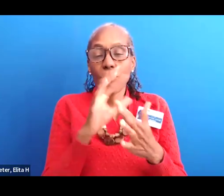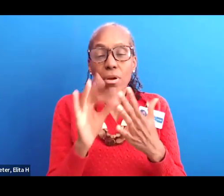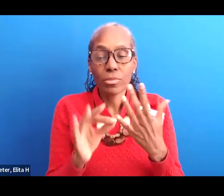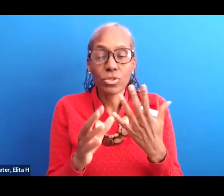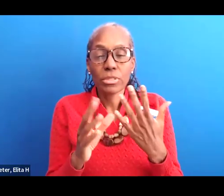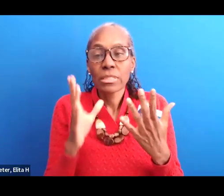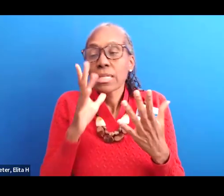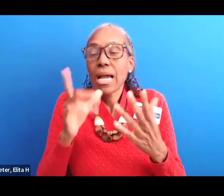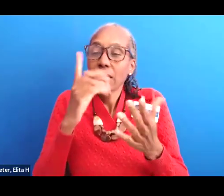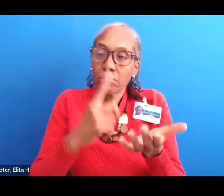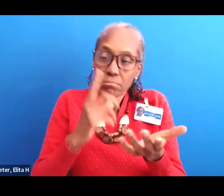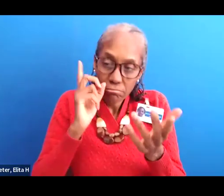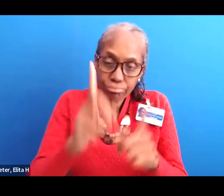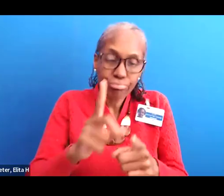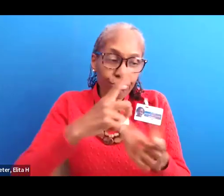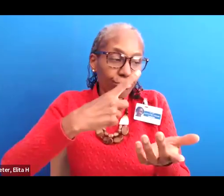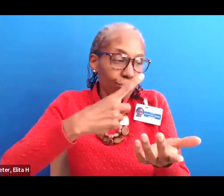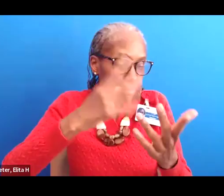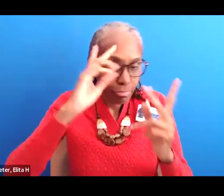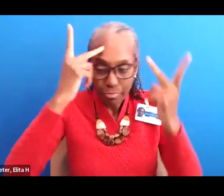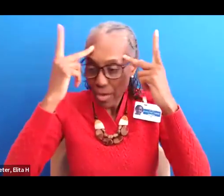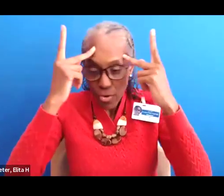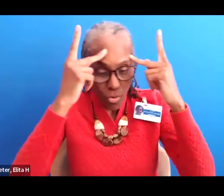I go out almost daily and become paranoid about accidents.